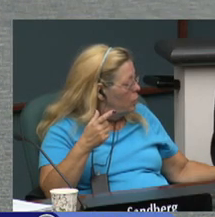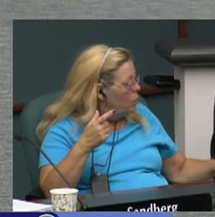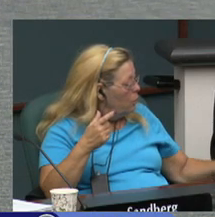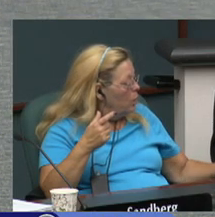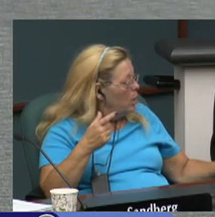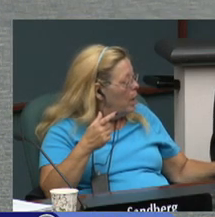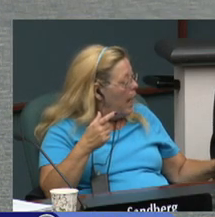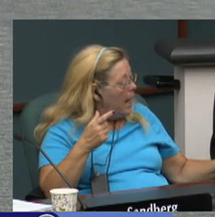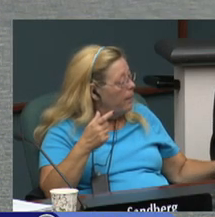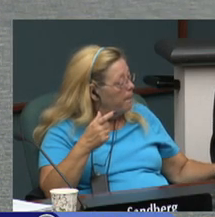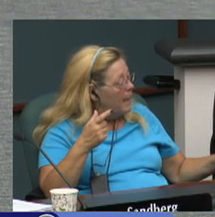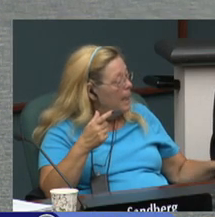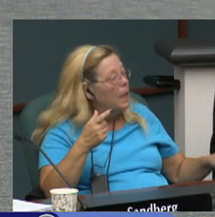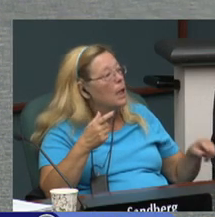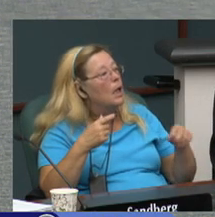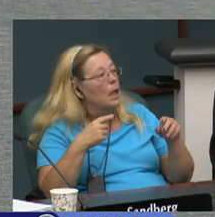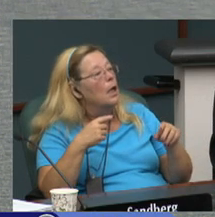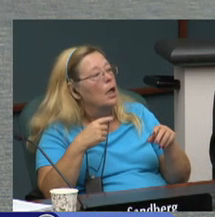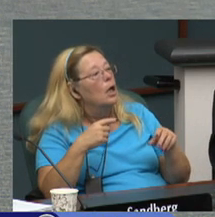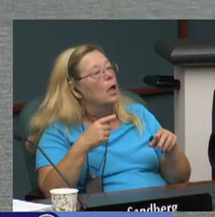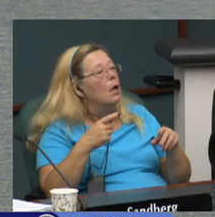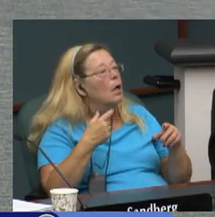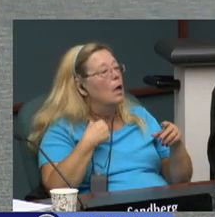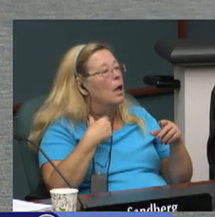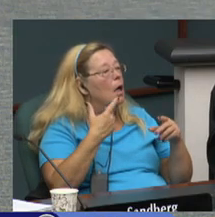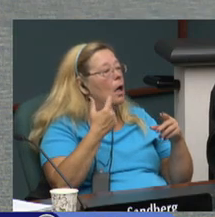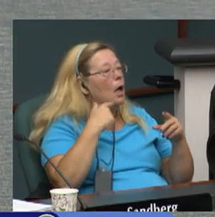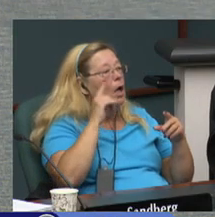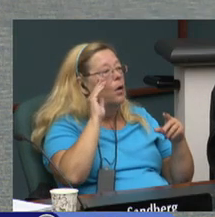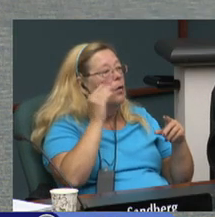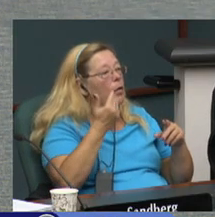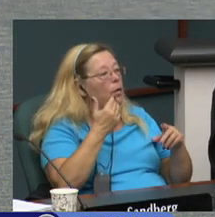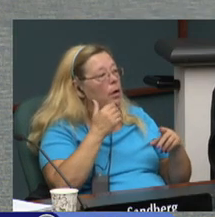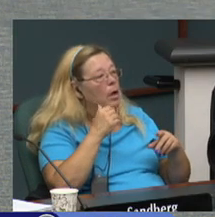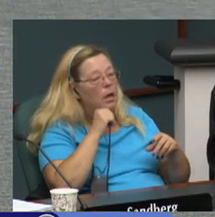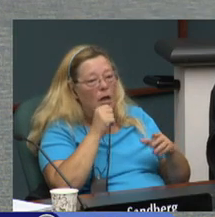henderson I signed it already so I assume I don't sign in again is that